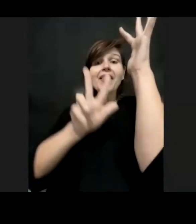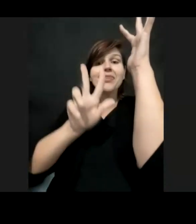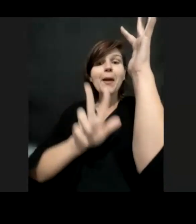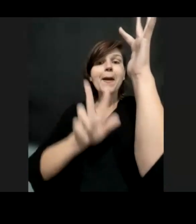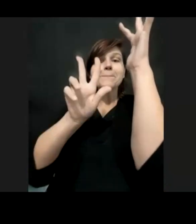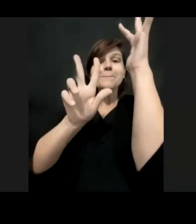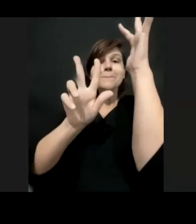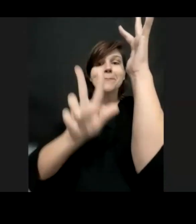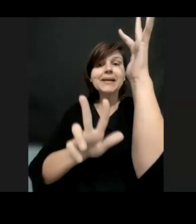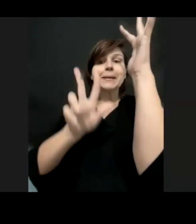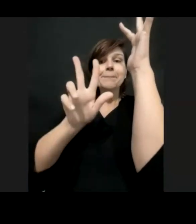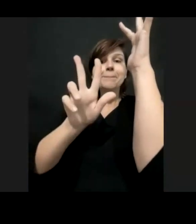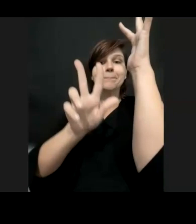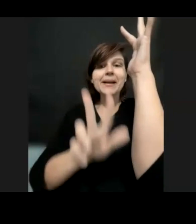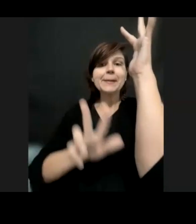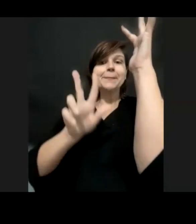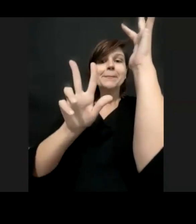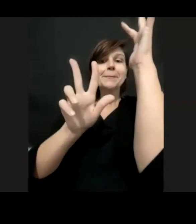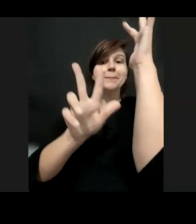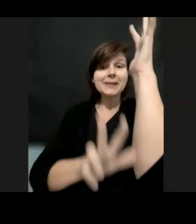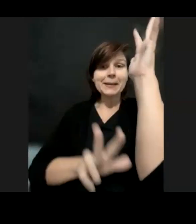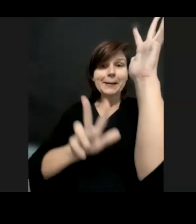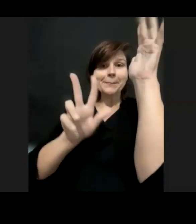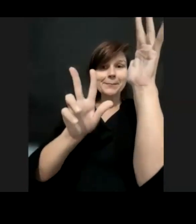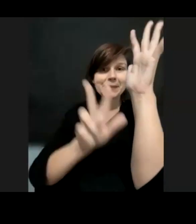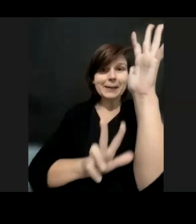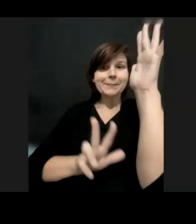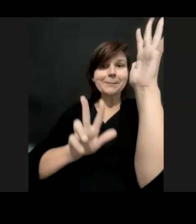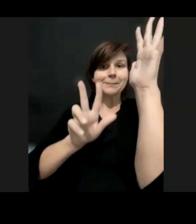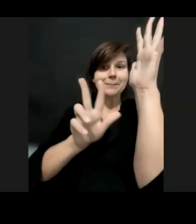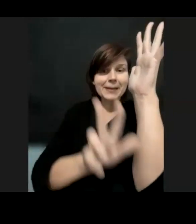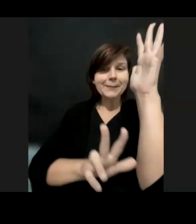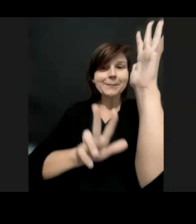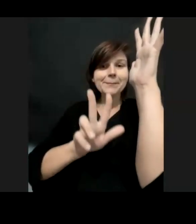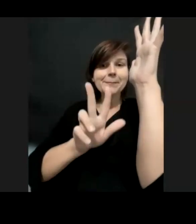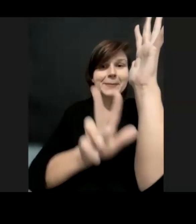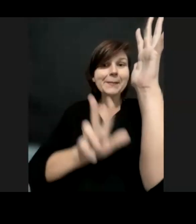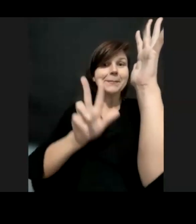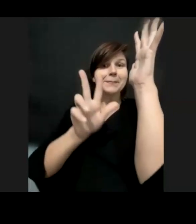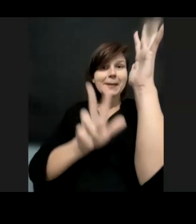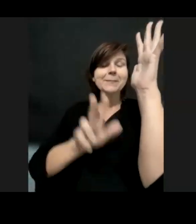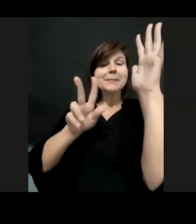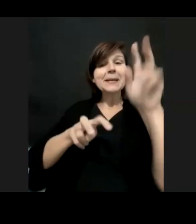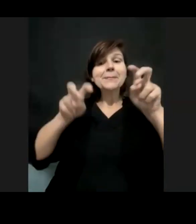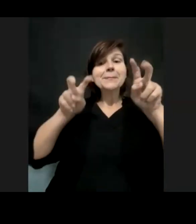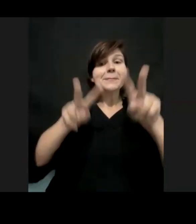Skip, skip, skippity skip.